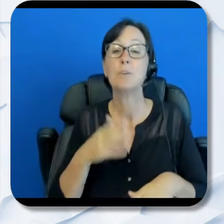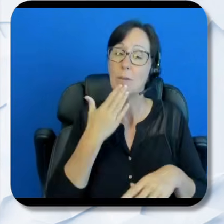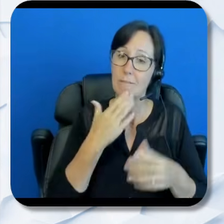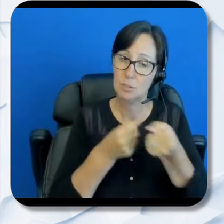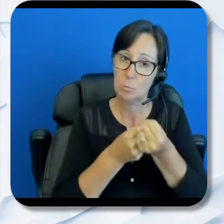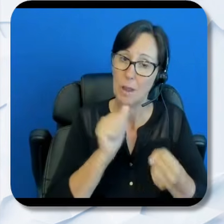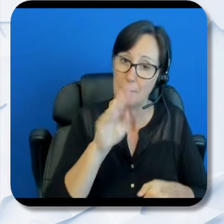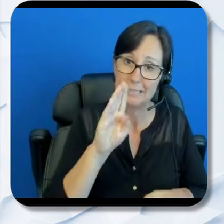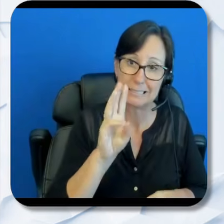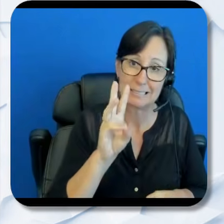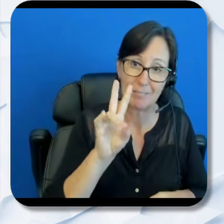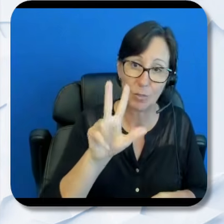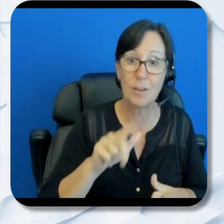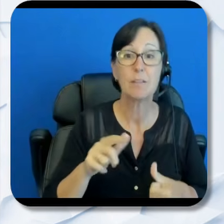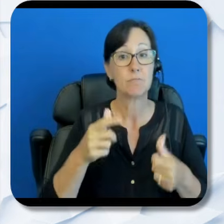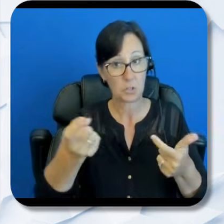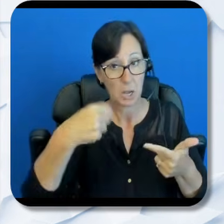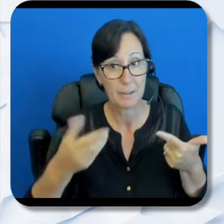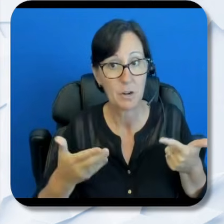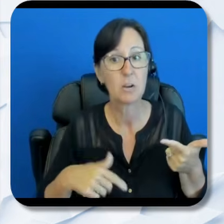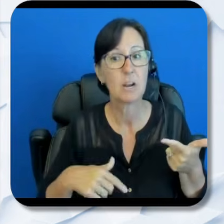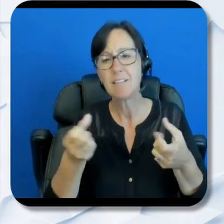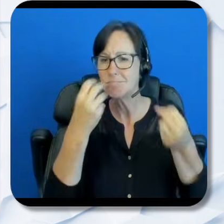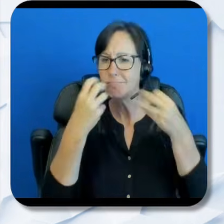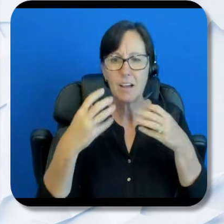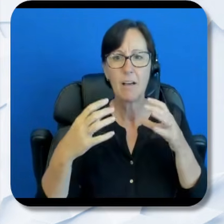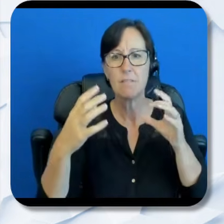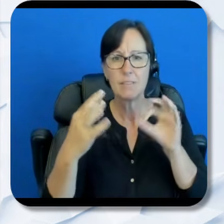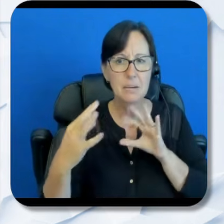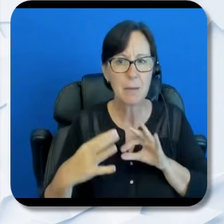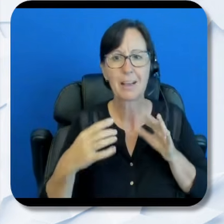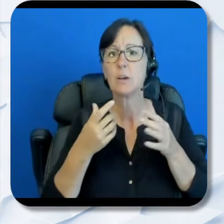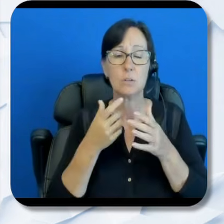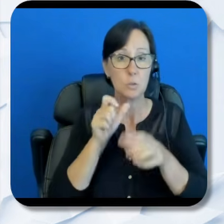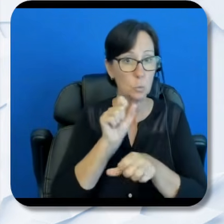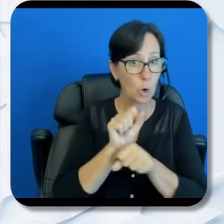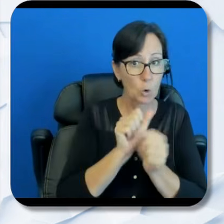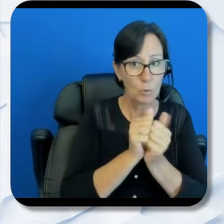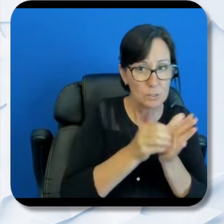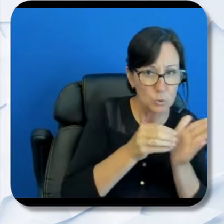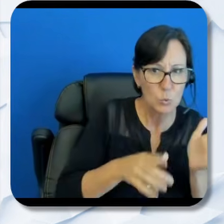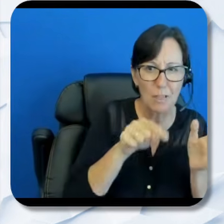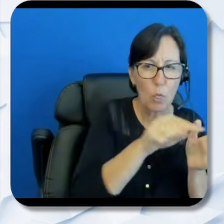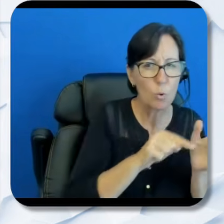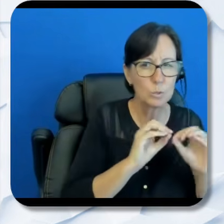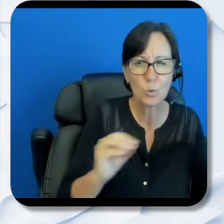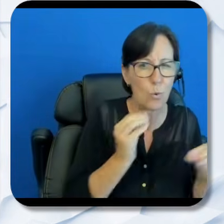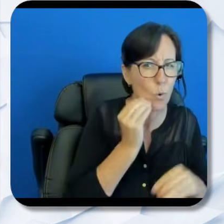and for providing us feedback. What are you seeing as it relates to the students that you work with who are unhoused, what do they need,